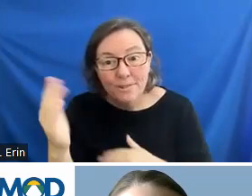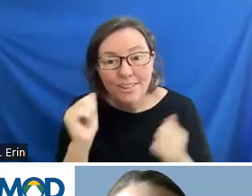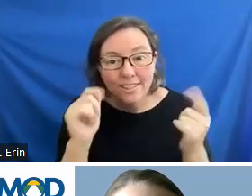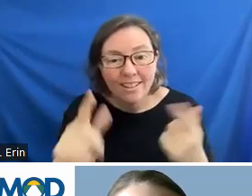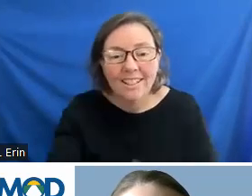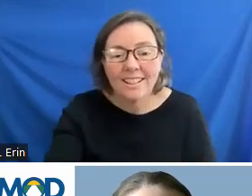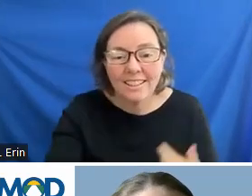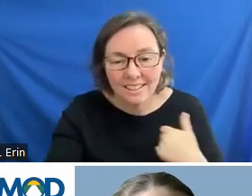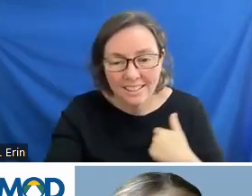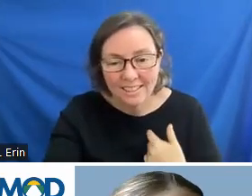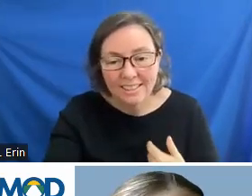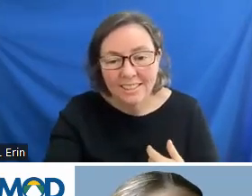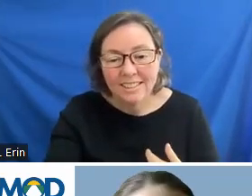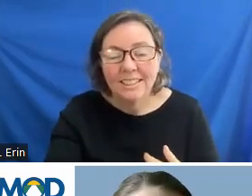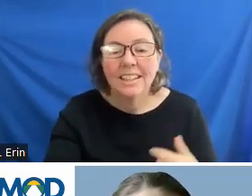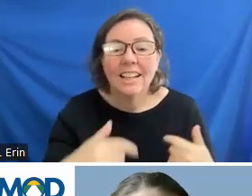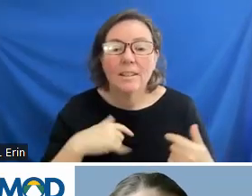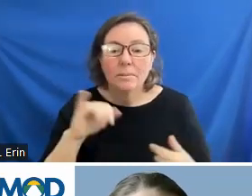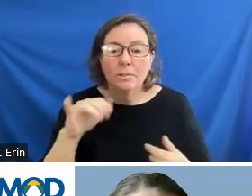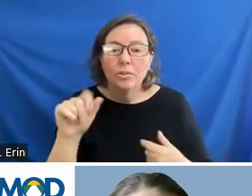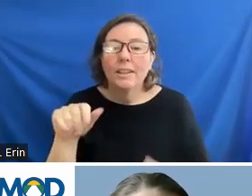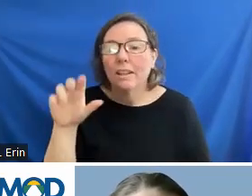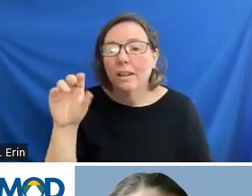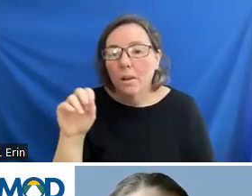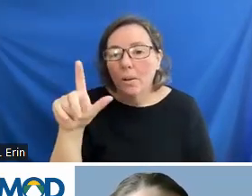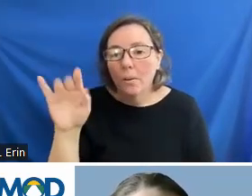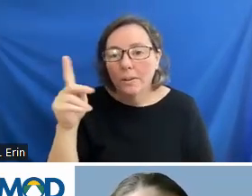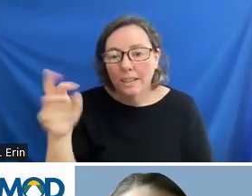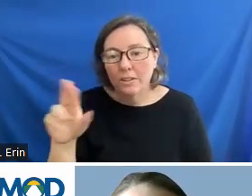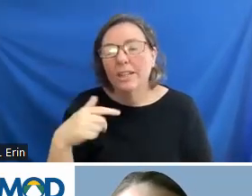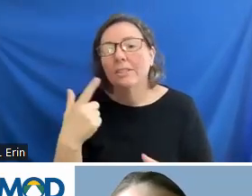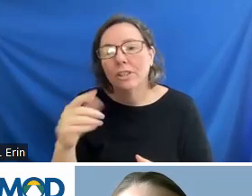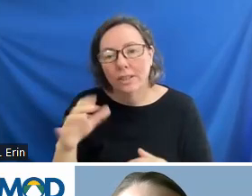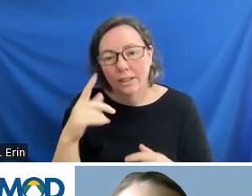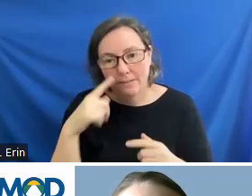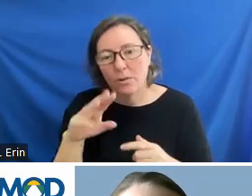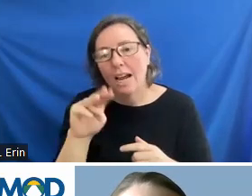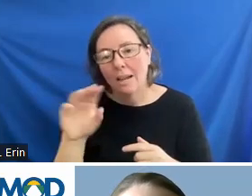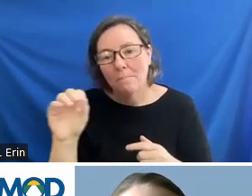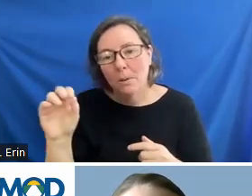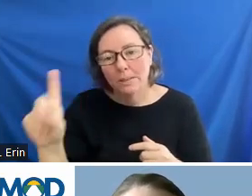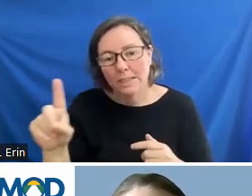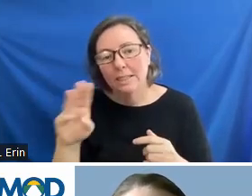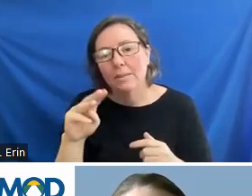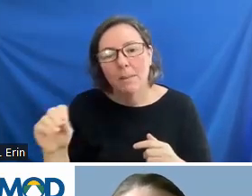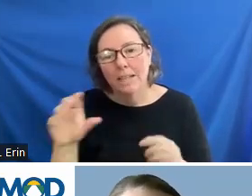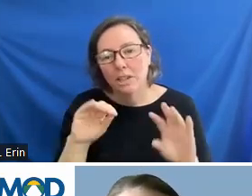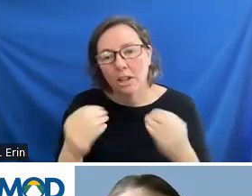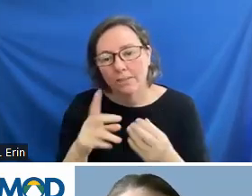Julia O'Leary the general counsel at Massachusetts Office on Disability. We're going to be talking about navigating indefinite